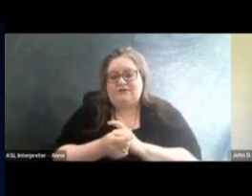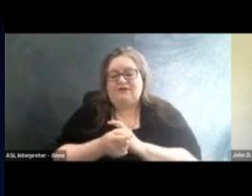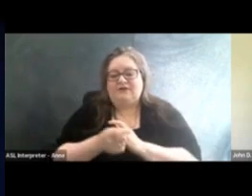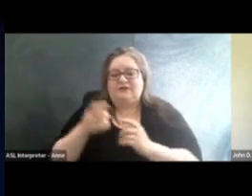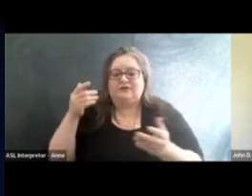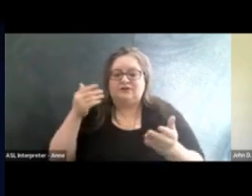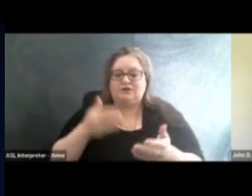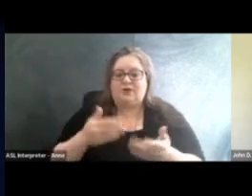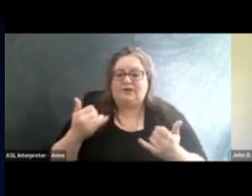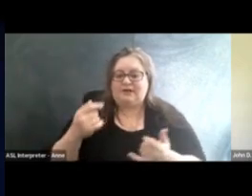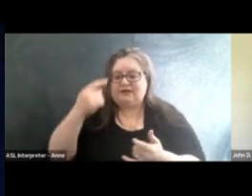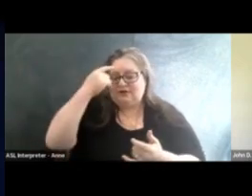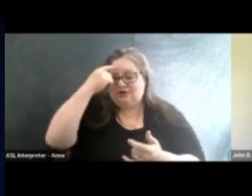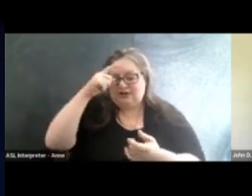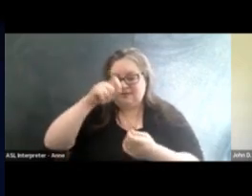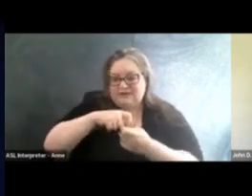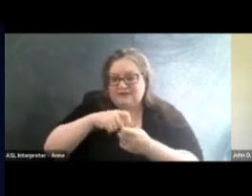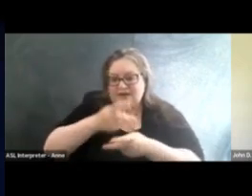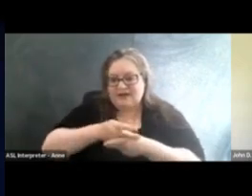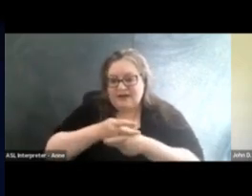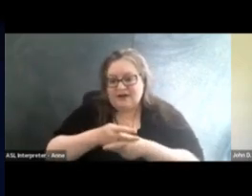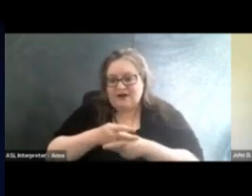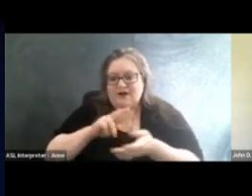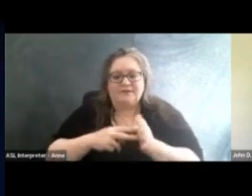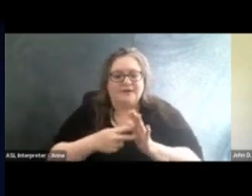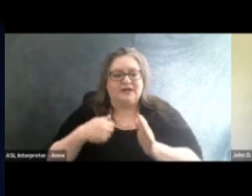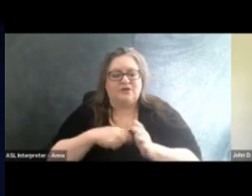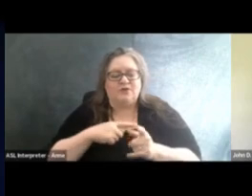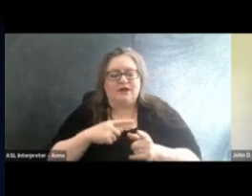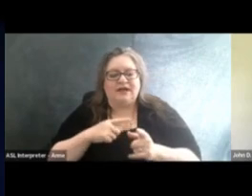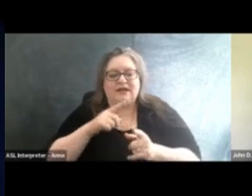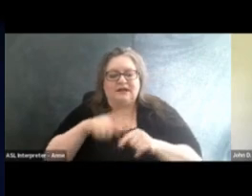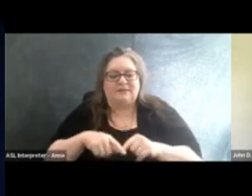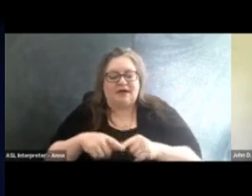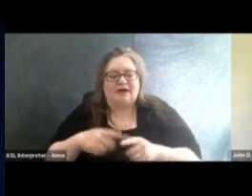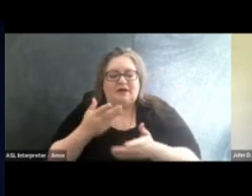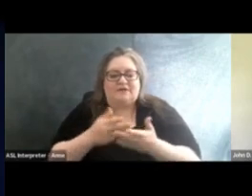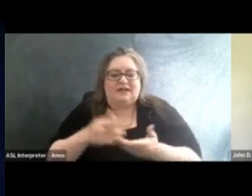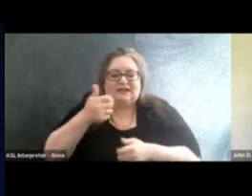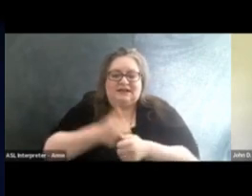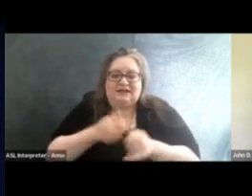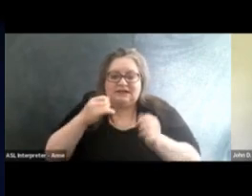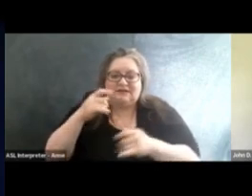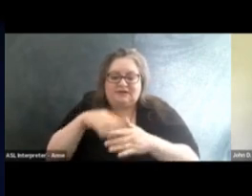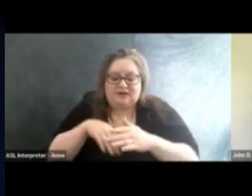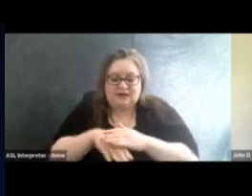this neurologic specific care, meaning we can count on the fact that each individual who comes through the door is going to be